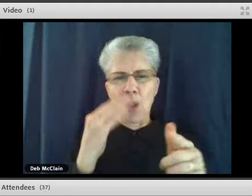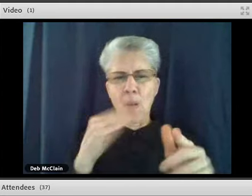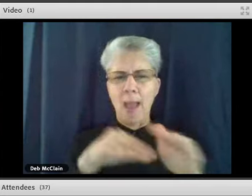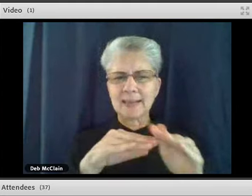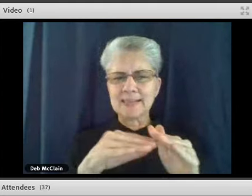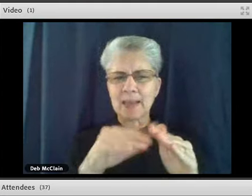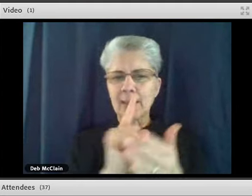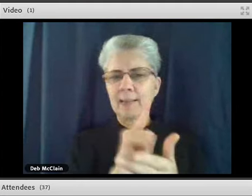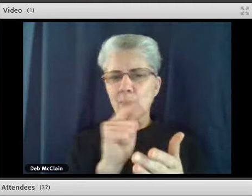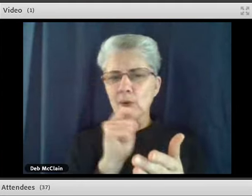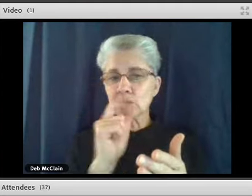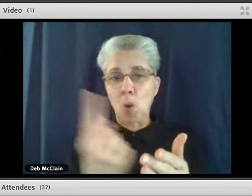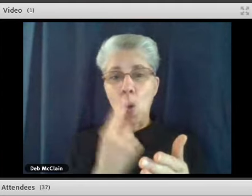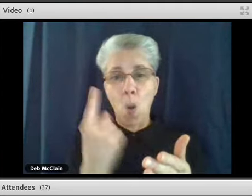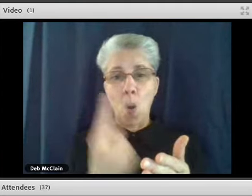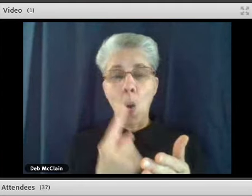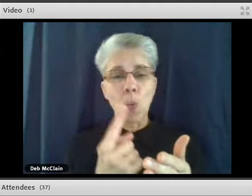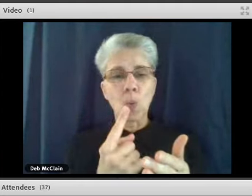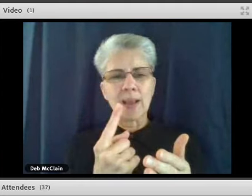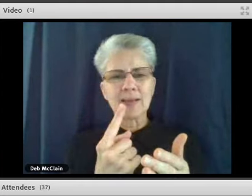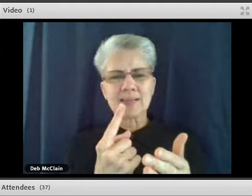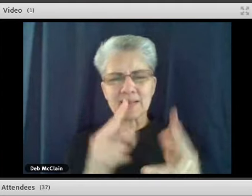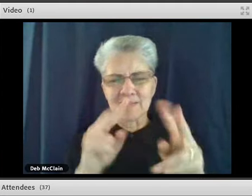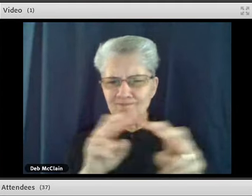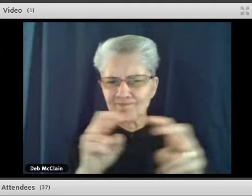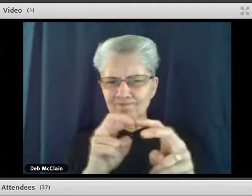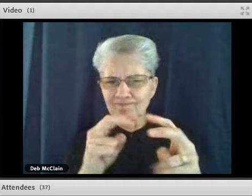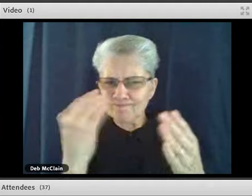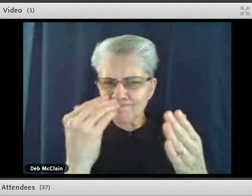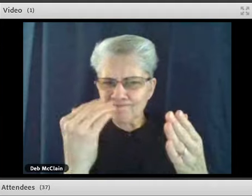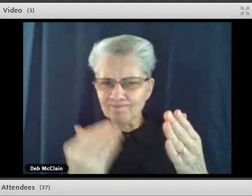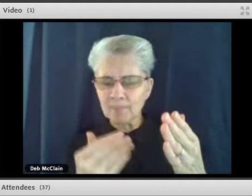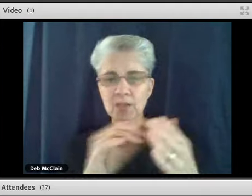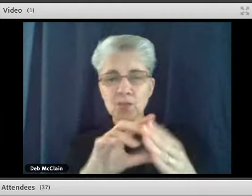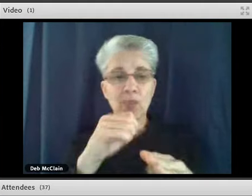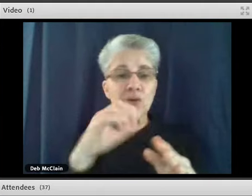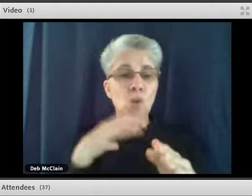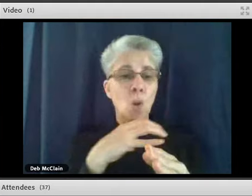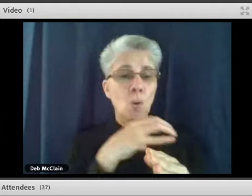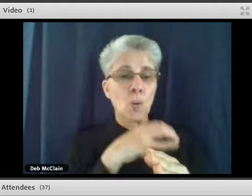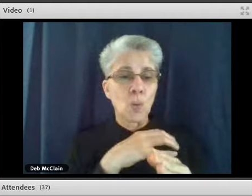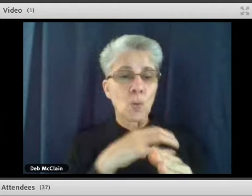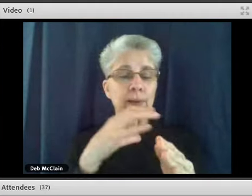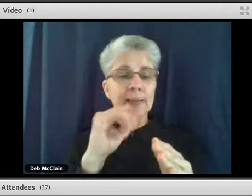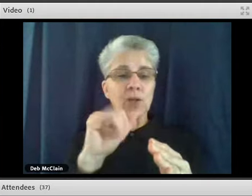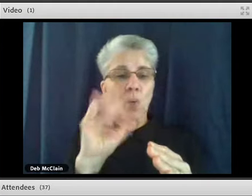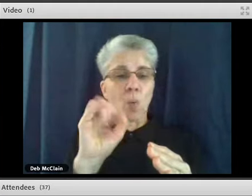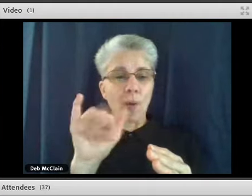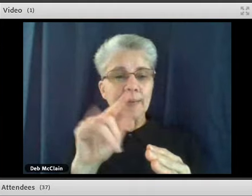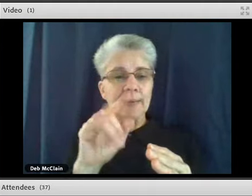And of course, academic libraries sometimes don't always walk through everything. And so, there have been some court cases at Berkeley,